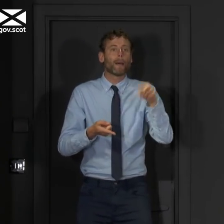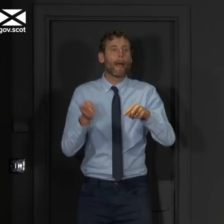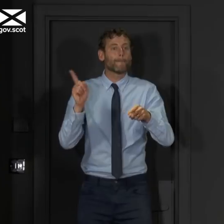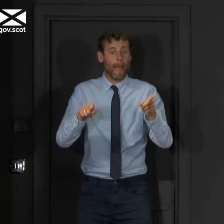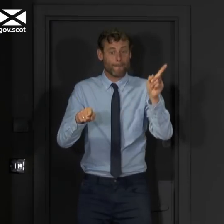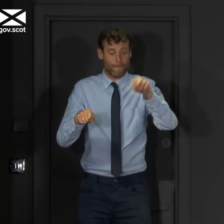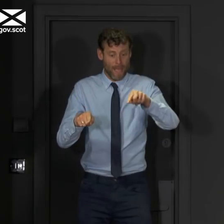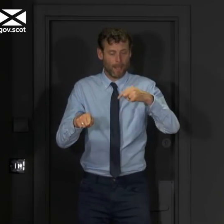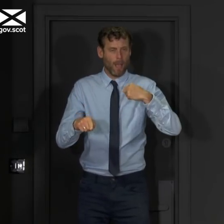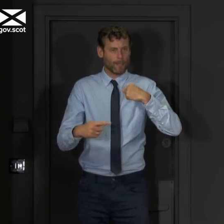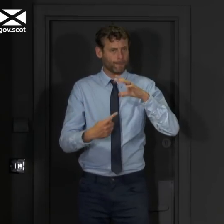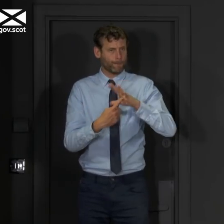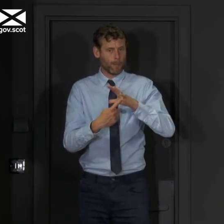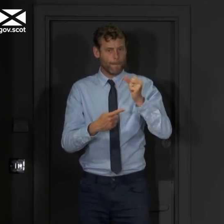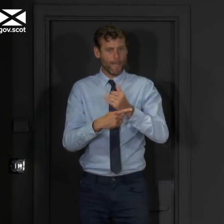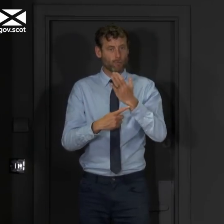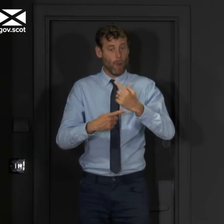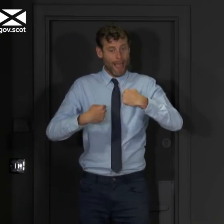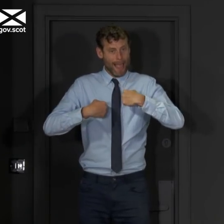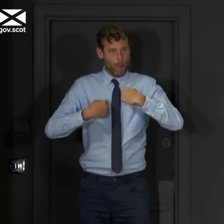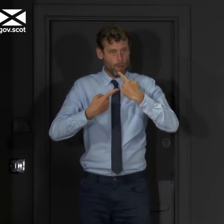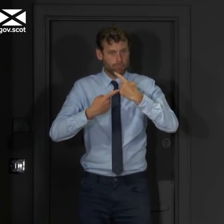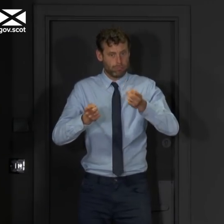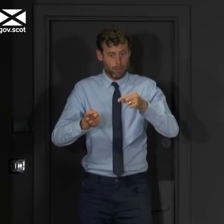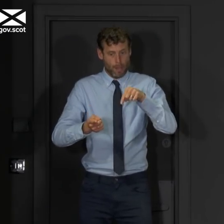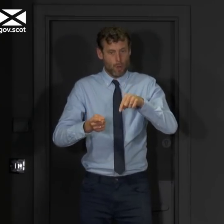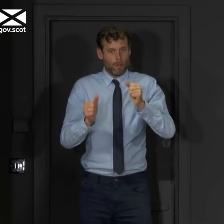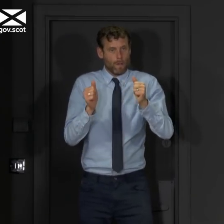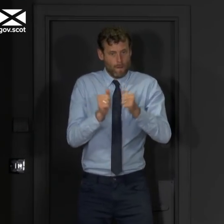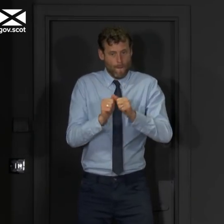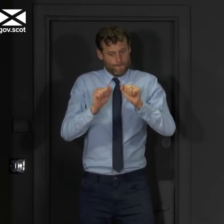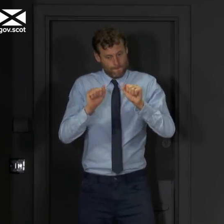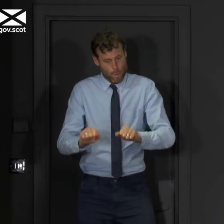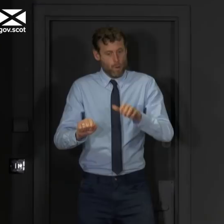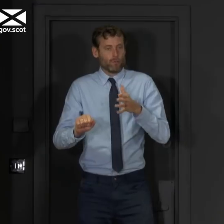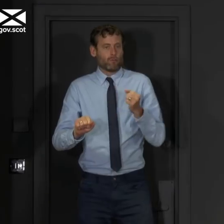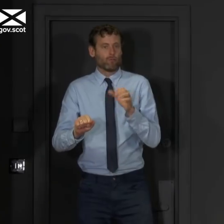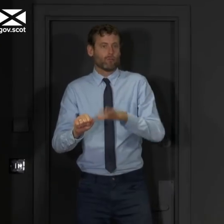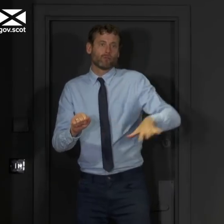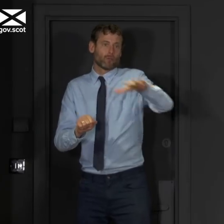are very tailored for Scotland, then that was an important development, to give us the